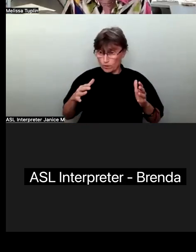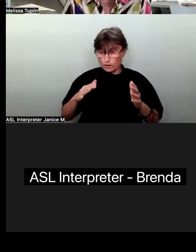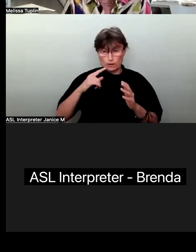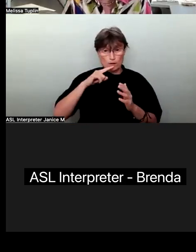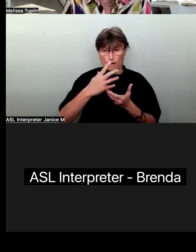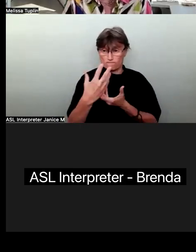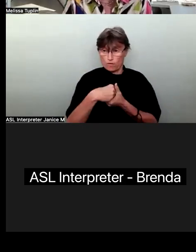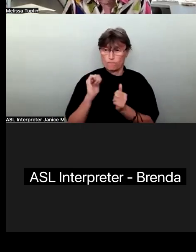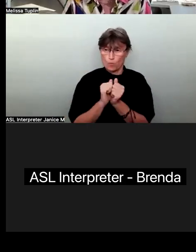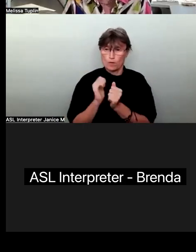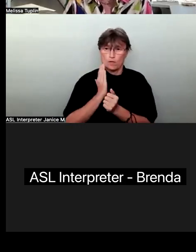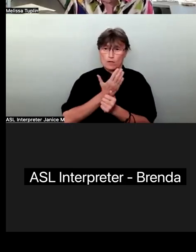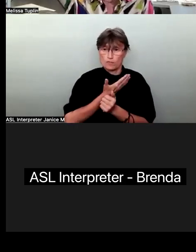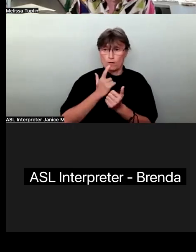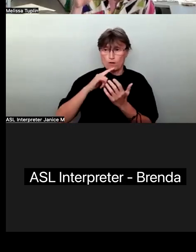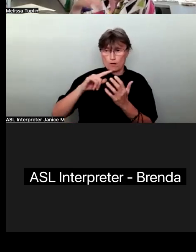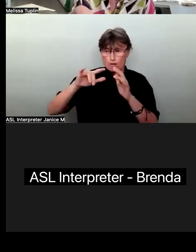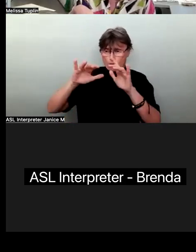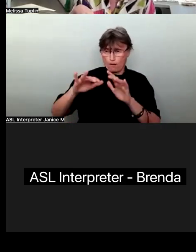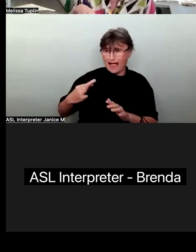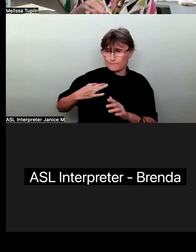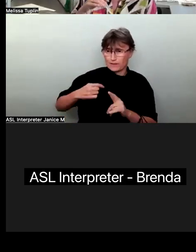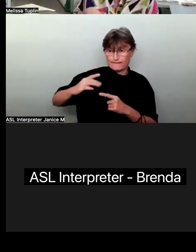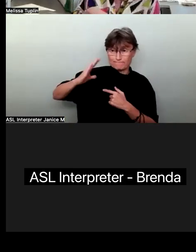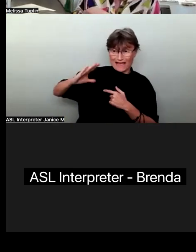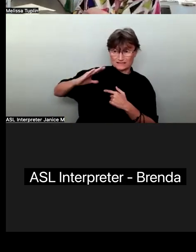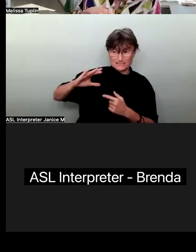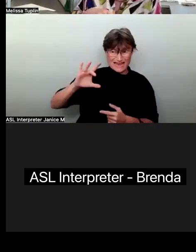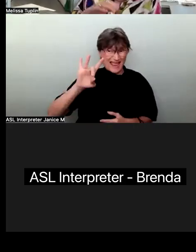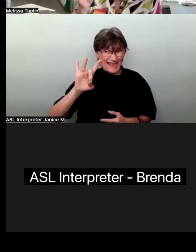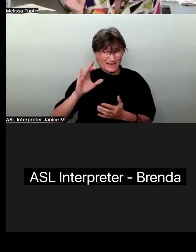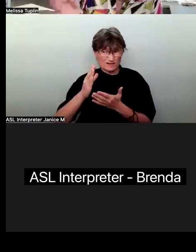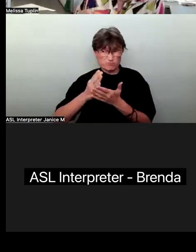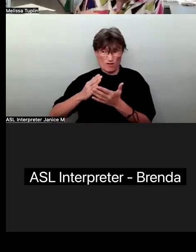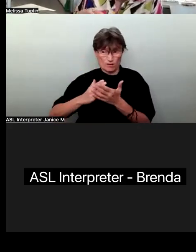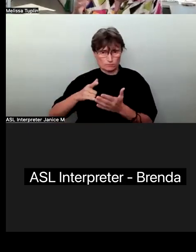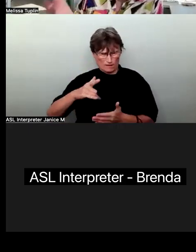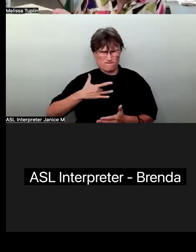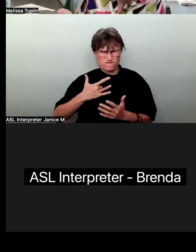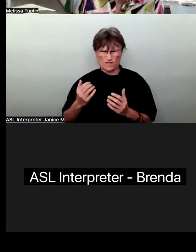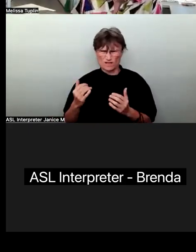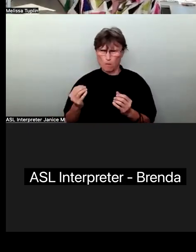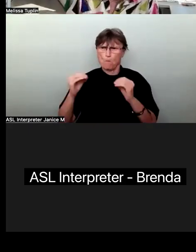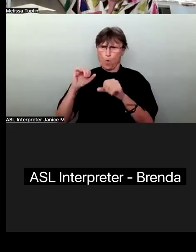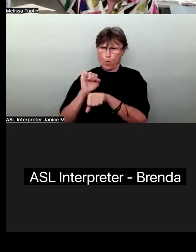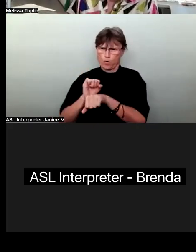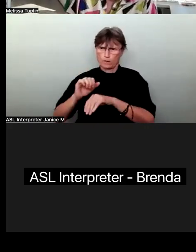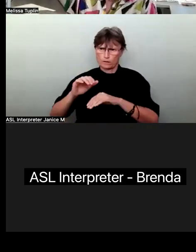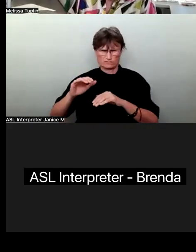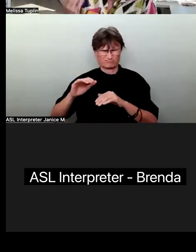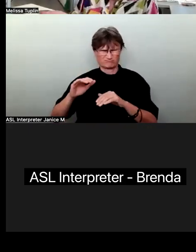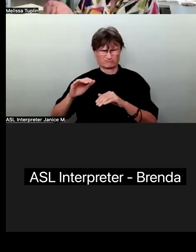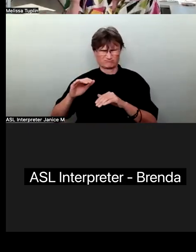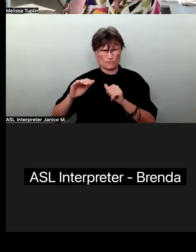applications in the past, eight sections probably seems like more work, not less. In the past,